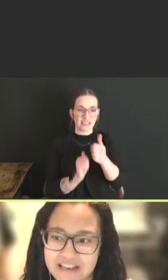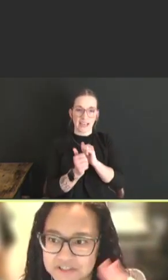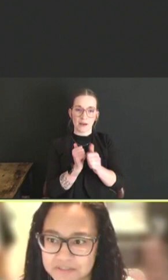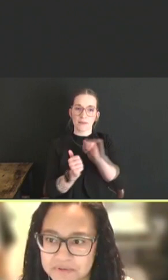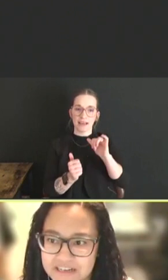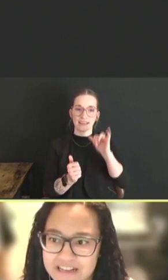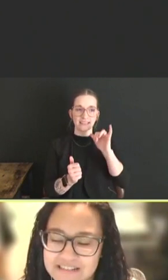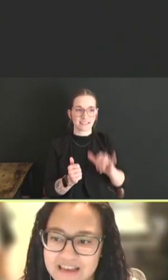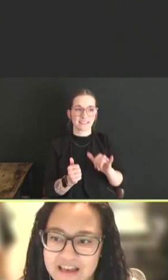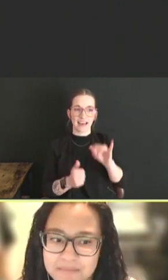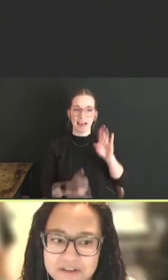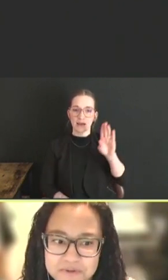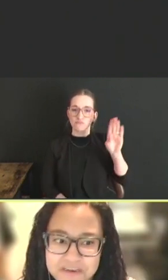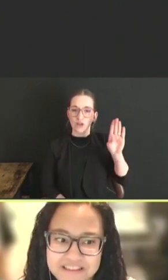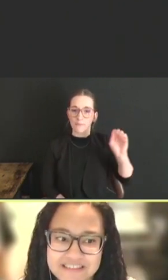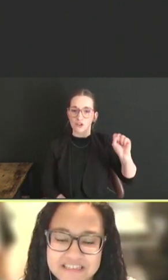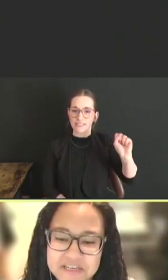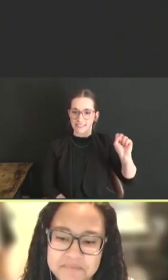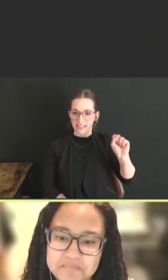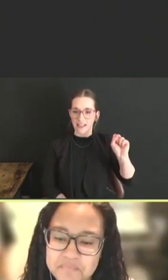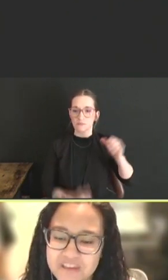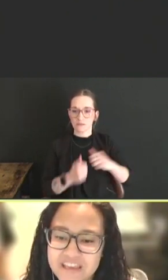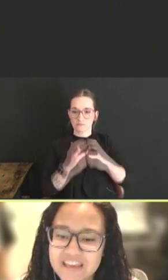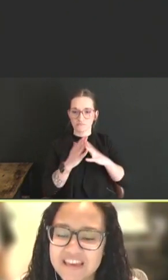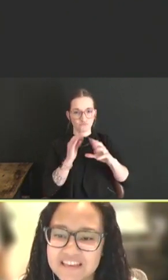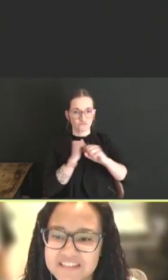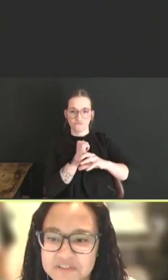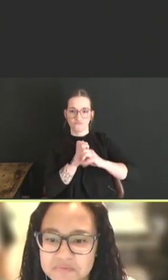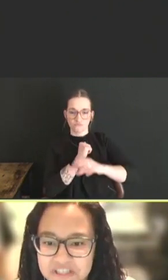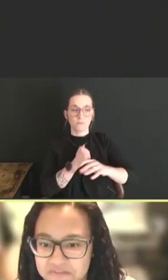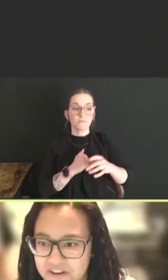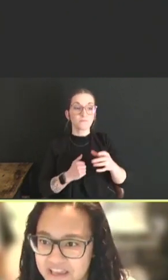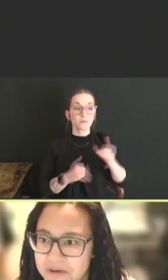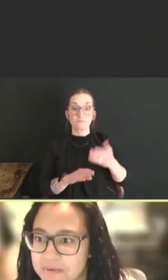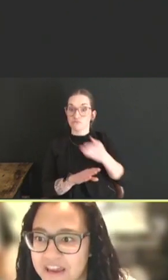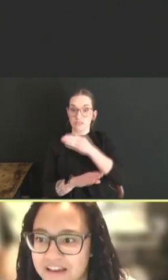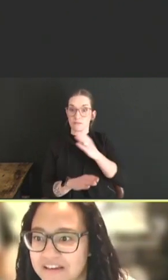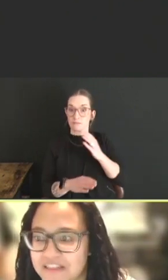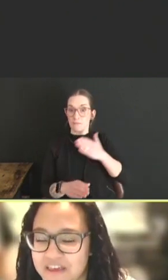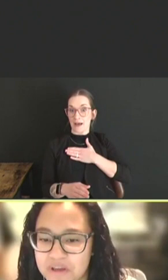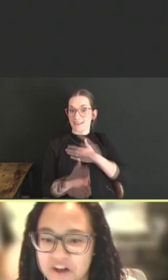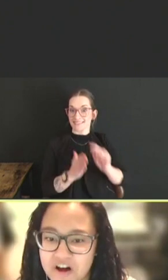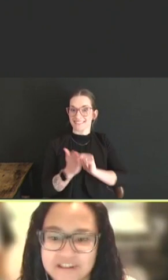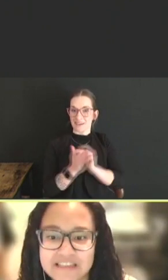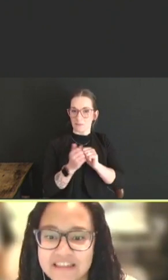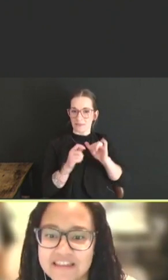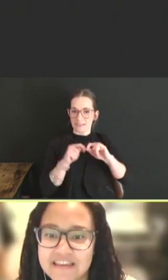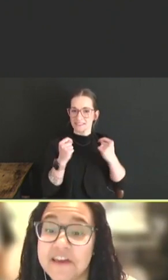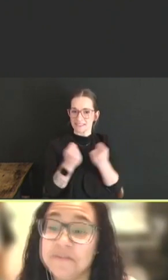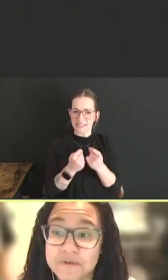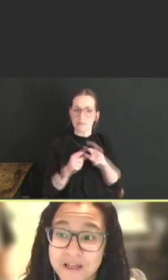and actually predates my joining the team, is this really fun campaign that we called "If You